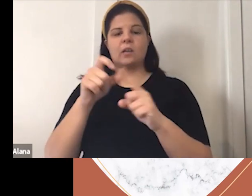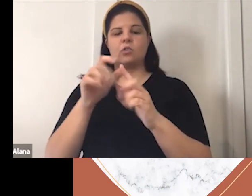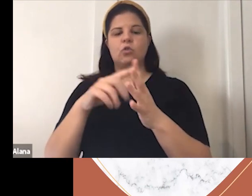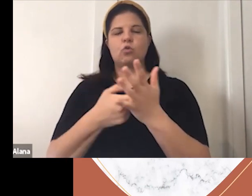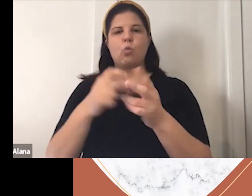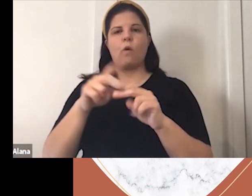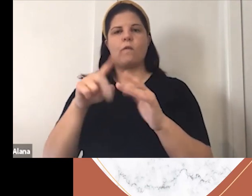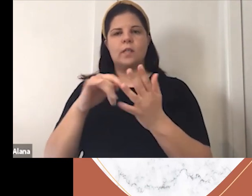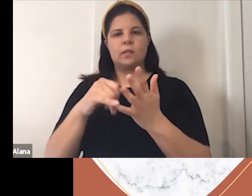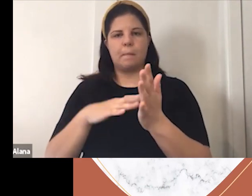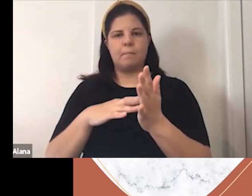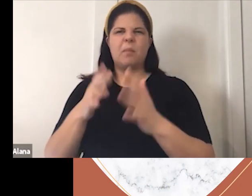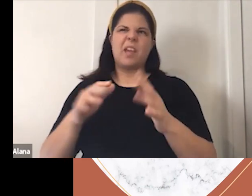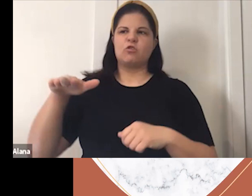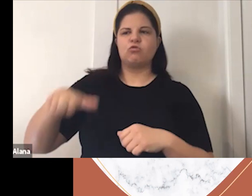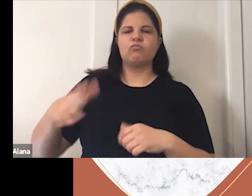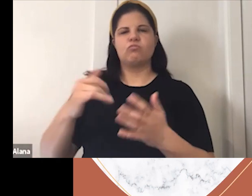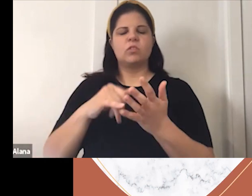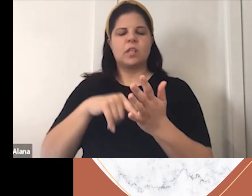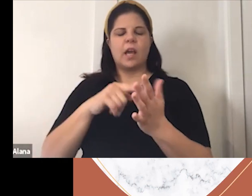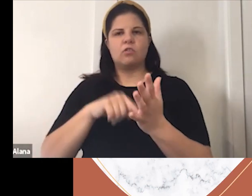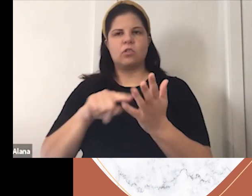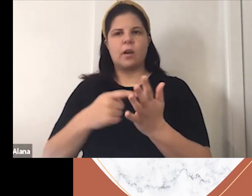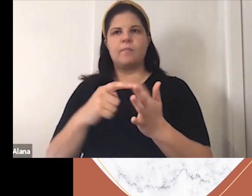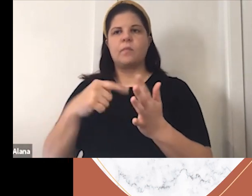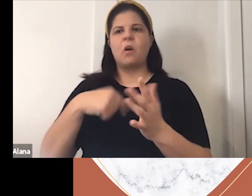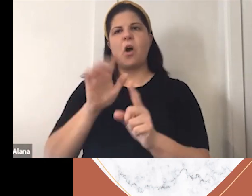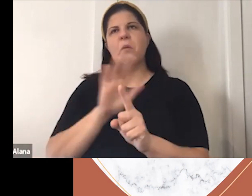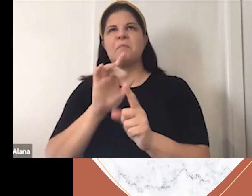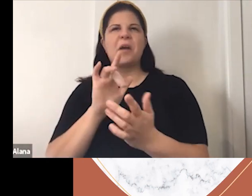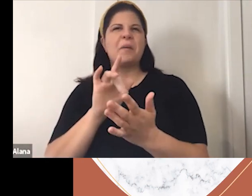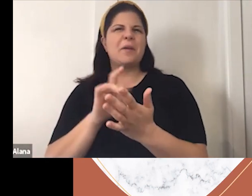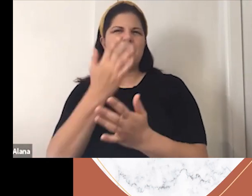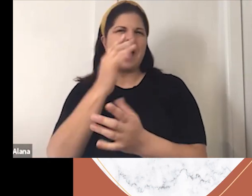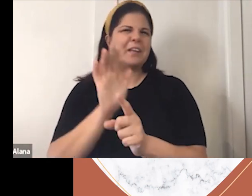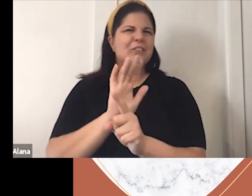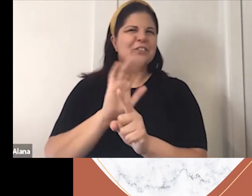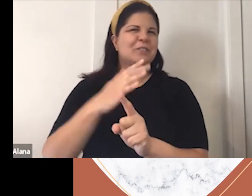I am of medium age, I really like that descriptor.